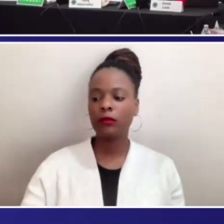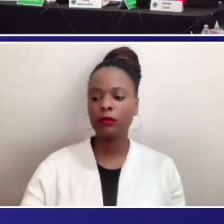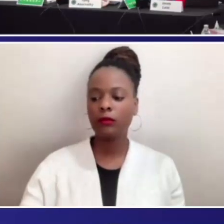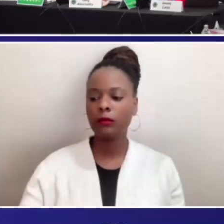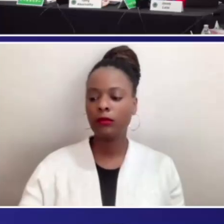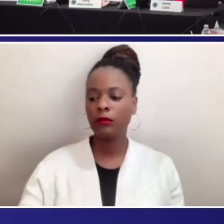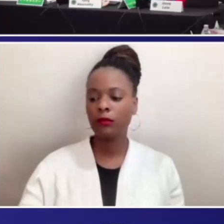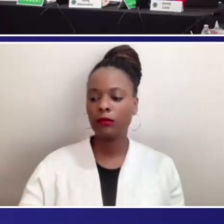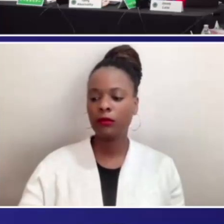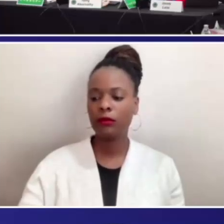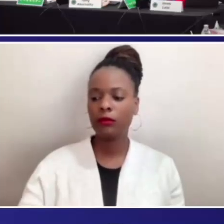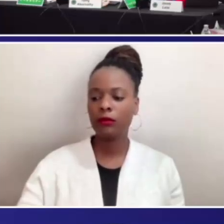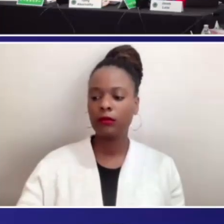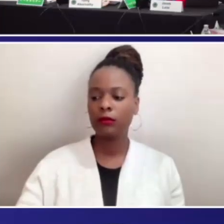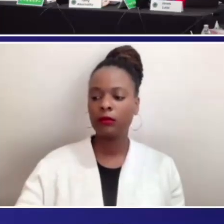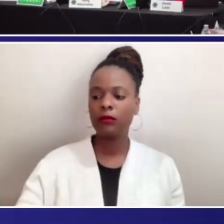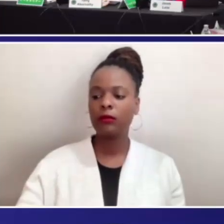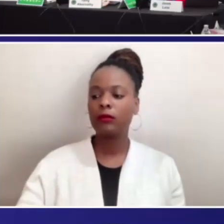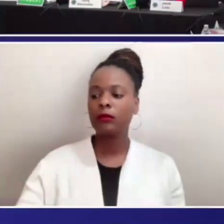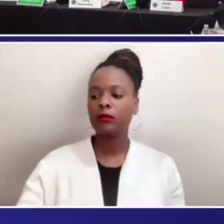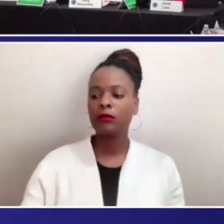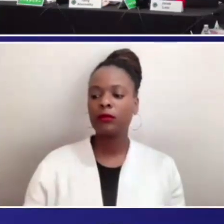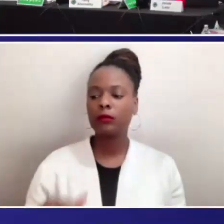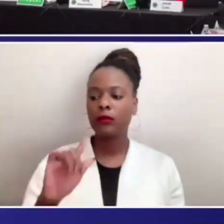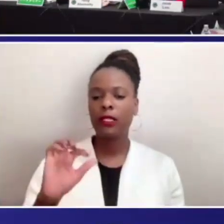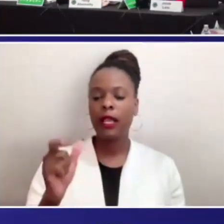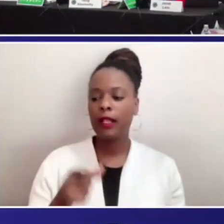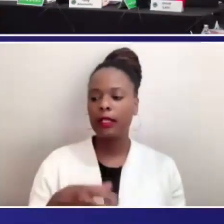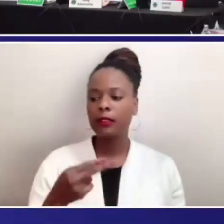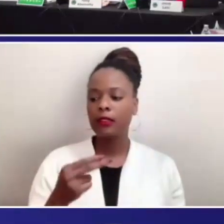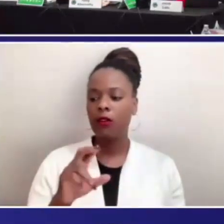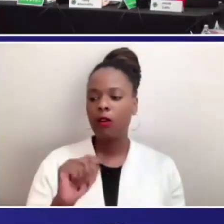Alex Holt? So we got a little bit of a problem.